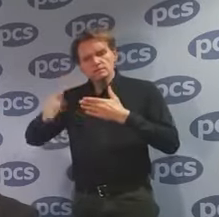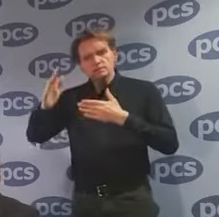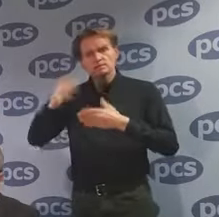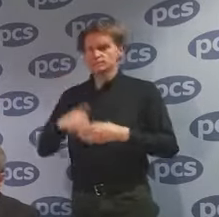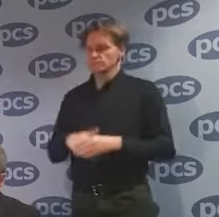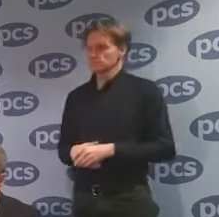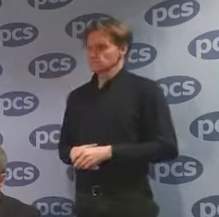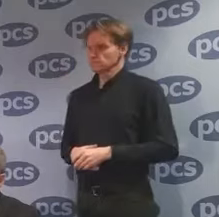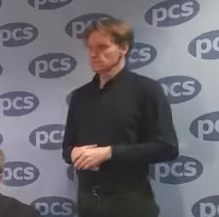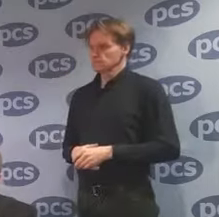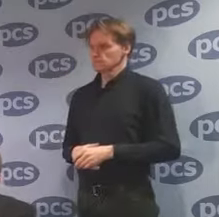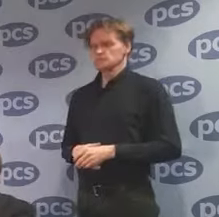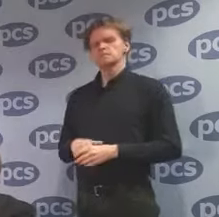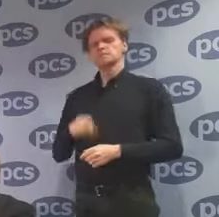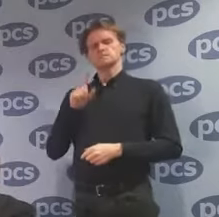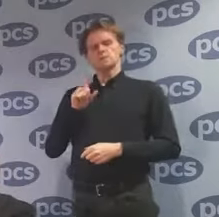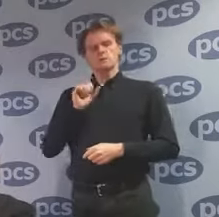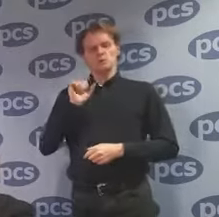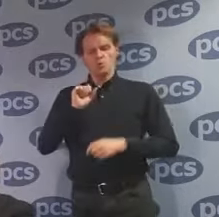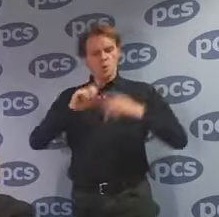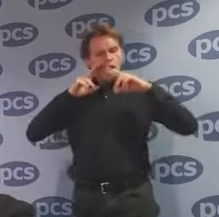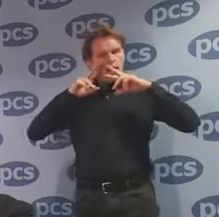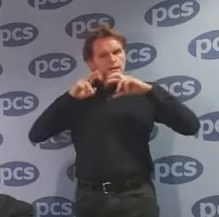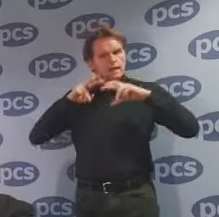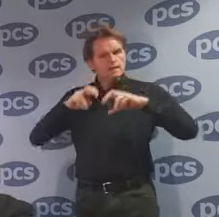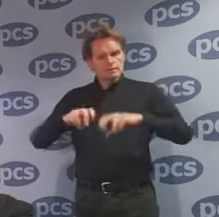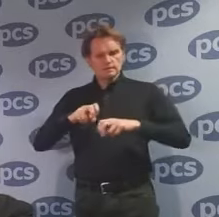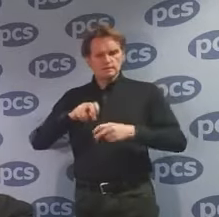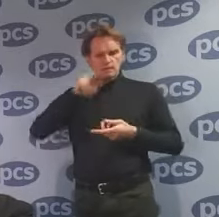that budget analysis tell us about the level of cuts from departmental budgets